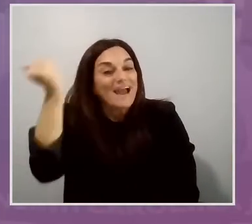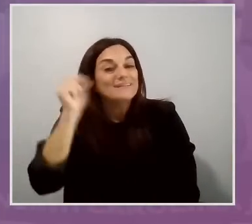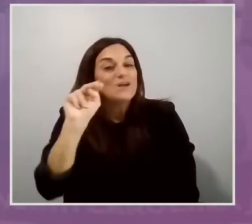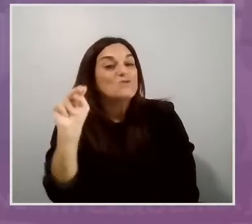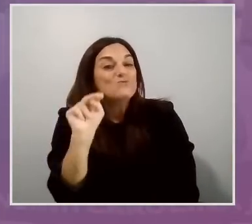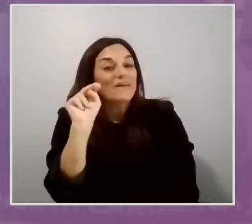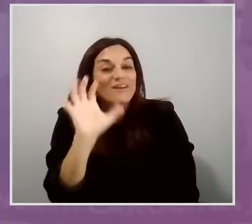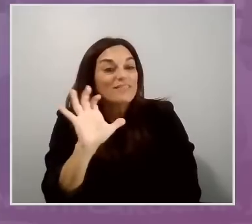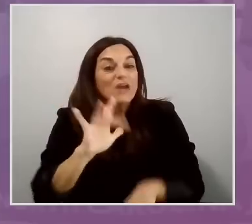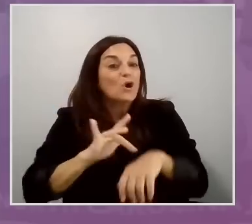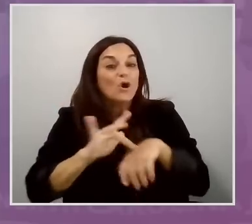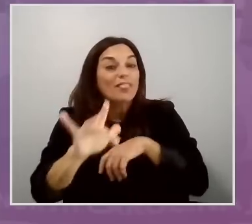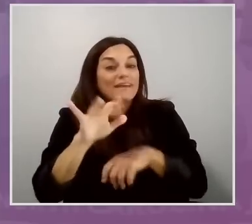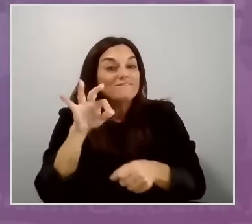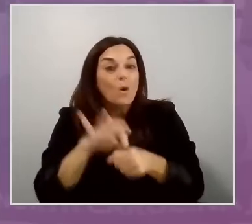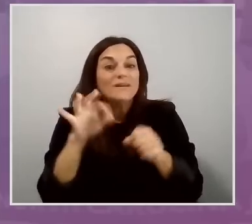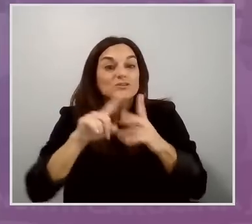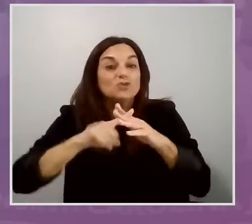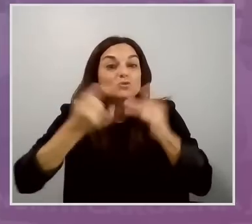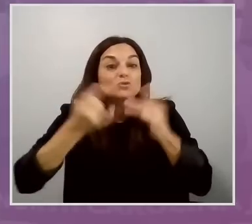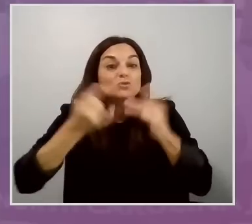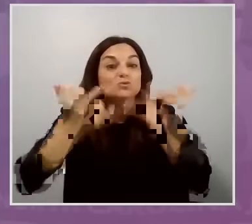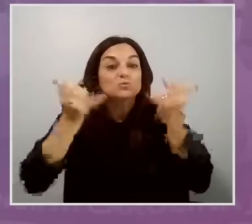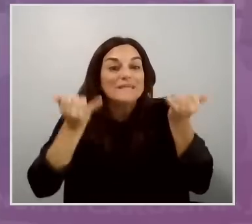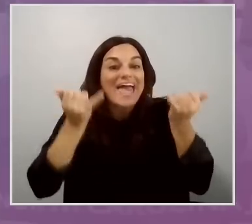I SAID IT ENDS IN 19 DAYS.